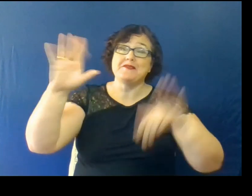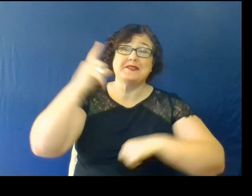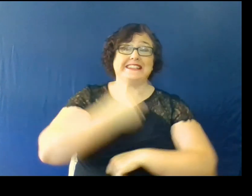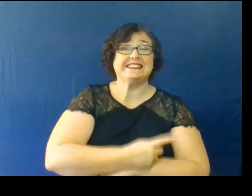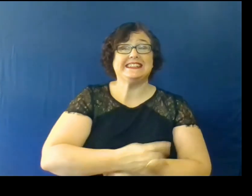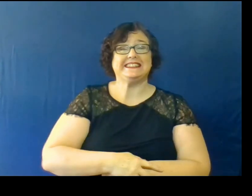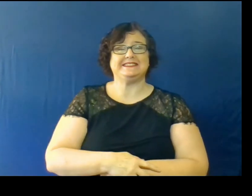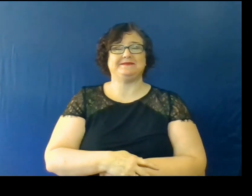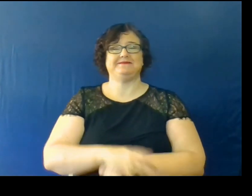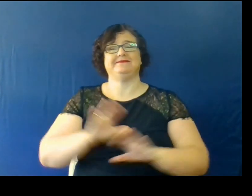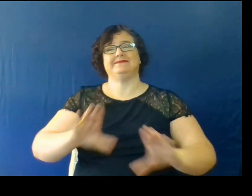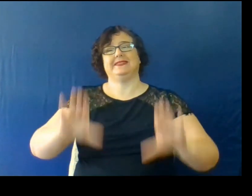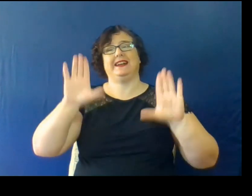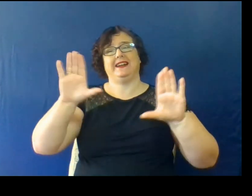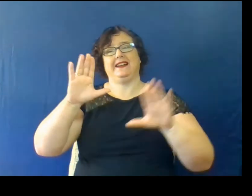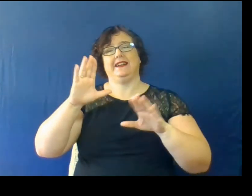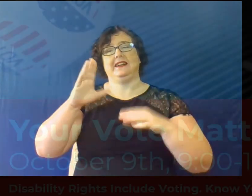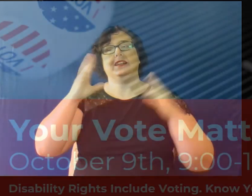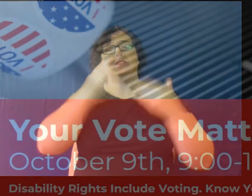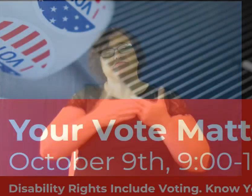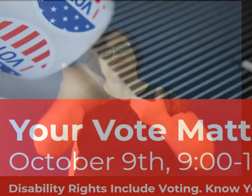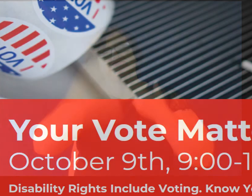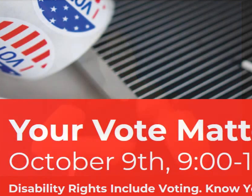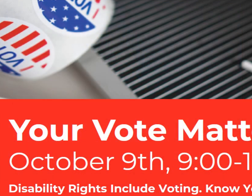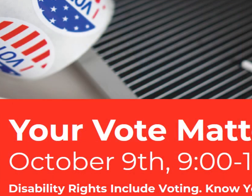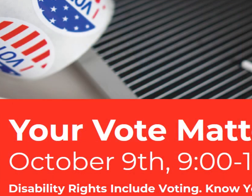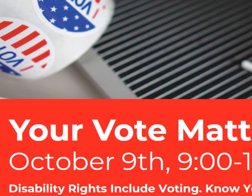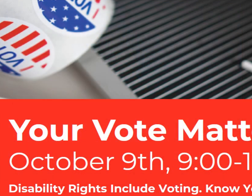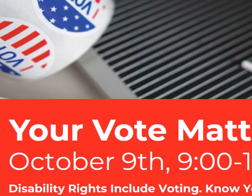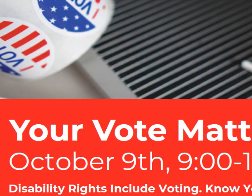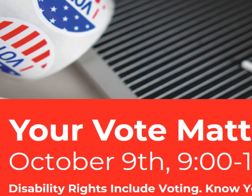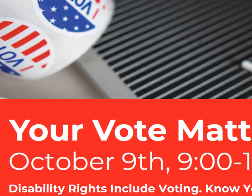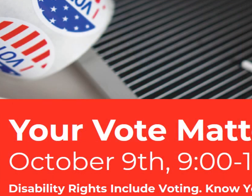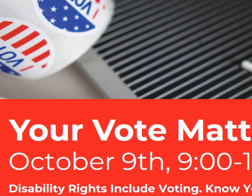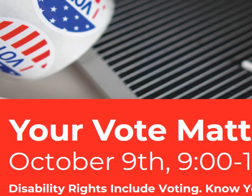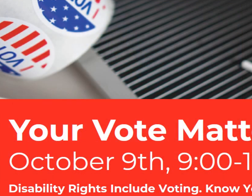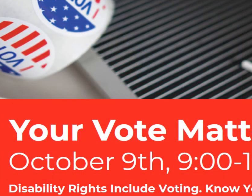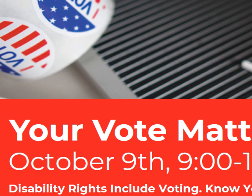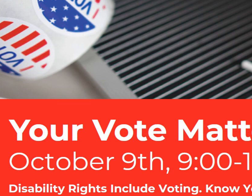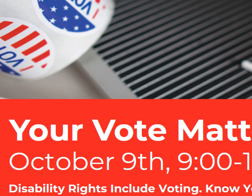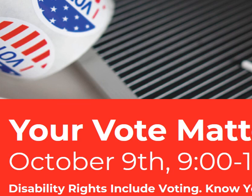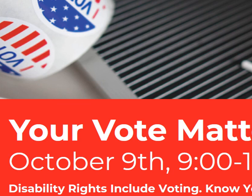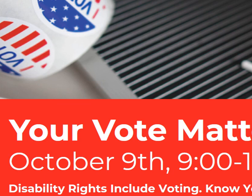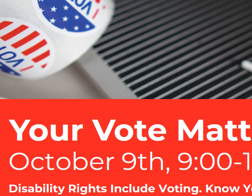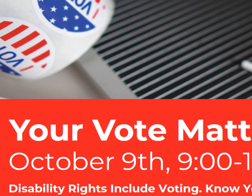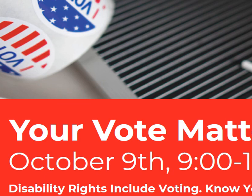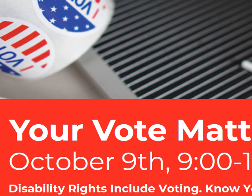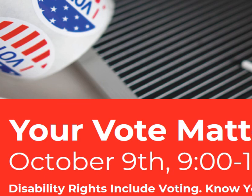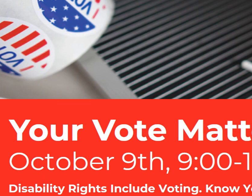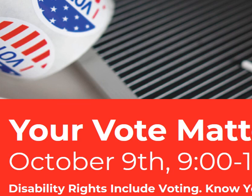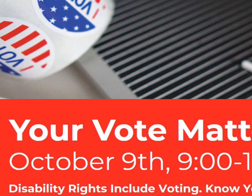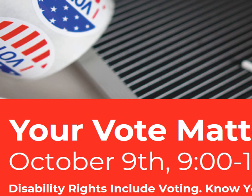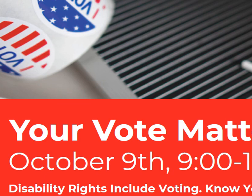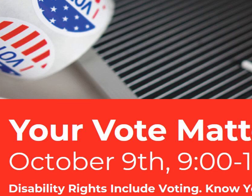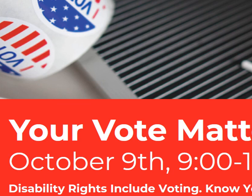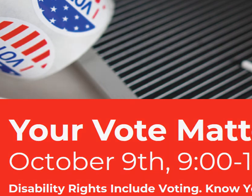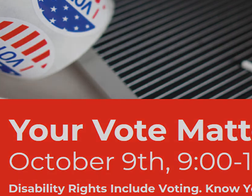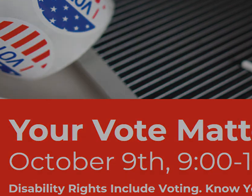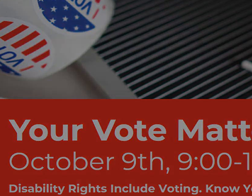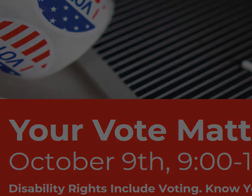and a great voting year! All right thank you. Thanks everybody. Thank you. Thanks! Bye bye!